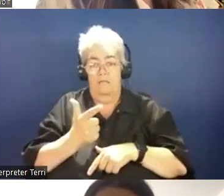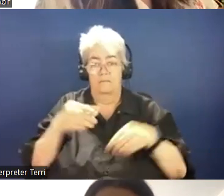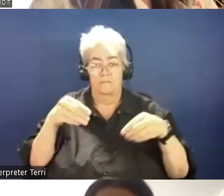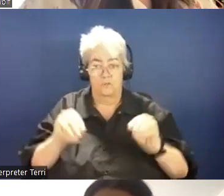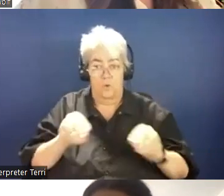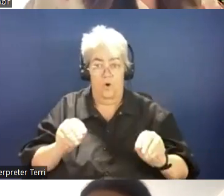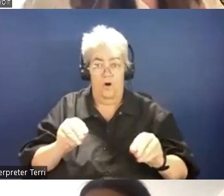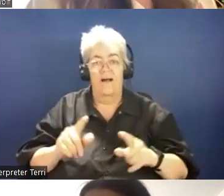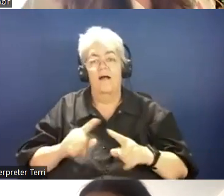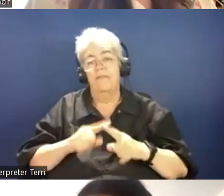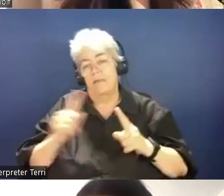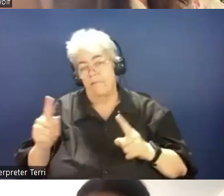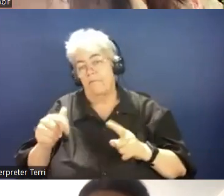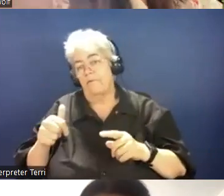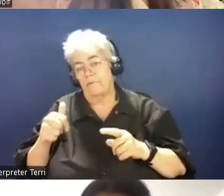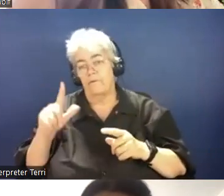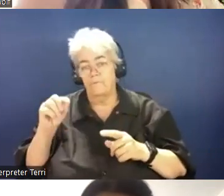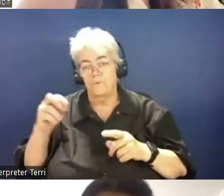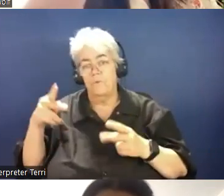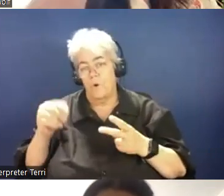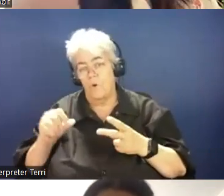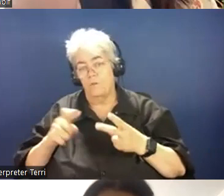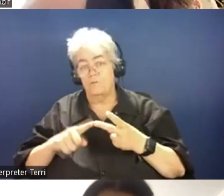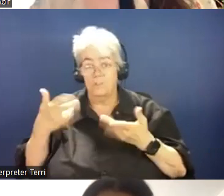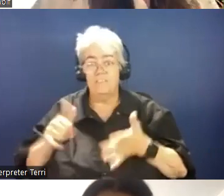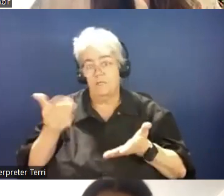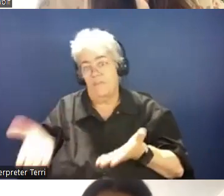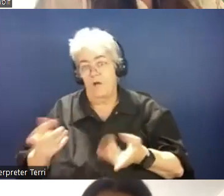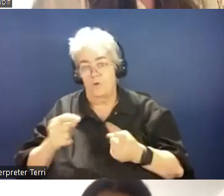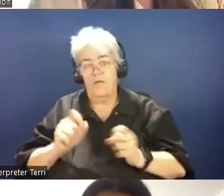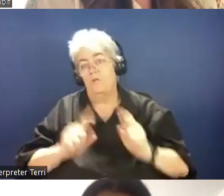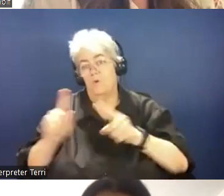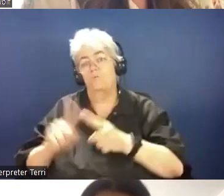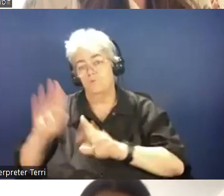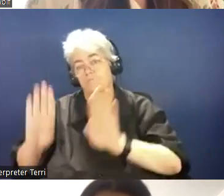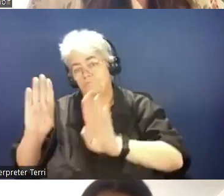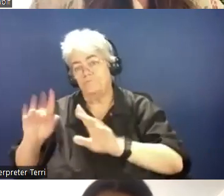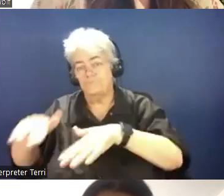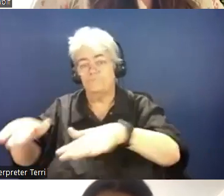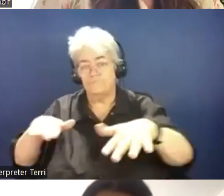loopholes that remain in all other gun sales are still there, are still present. It also makes